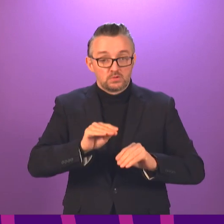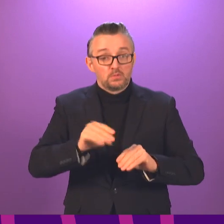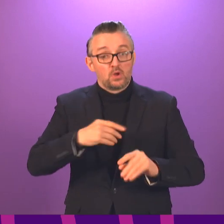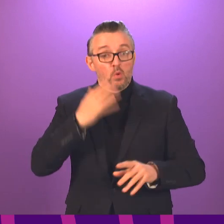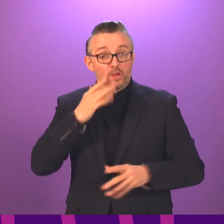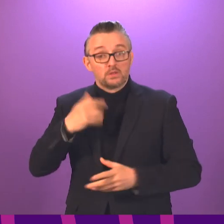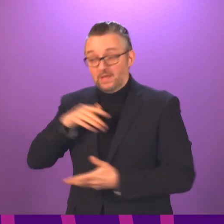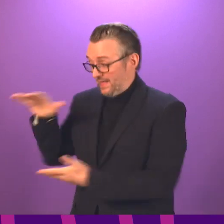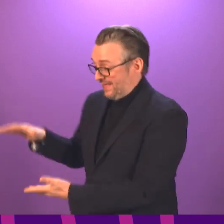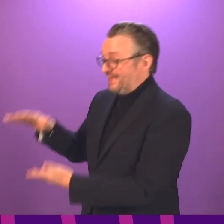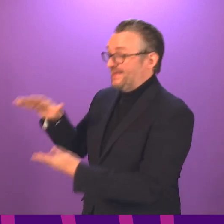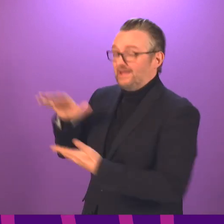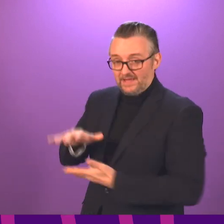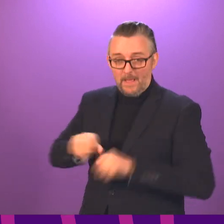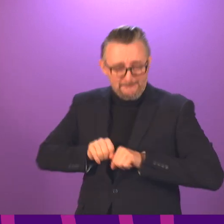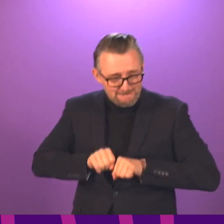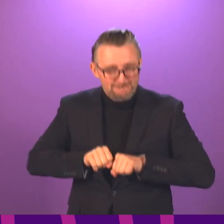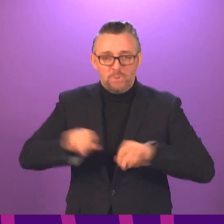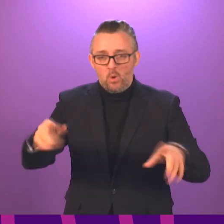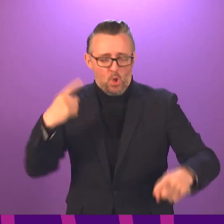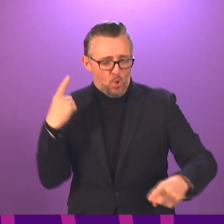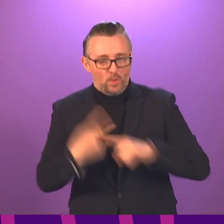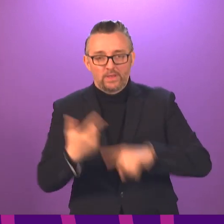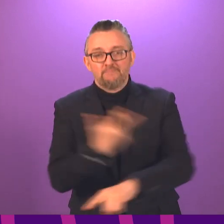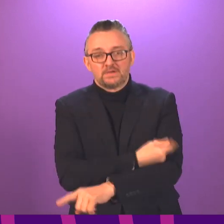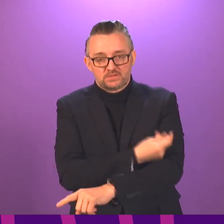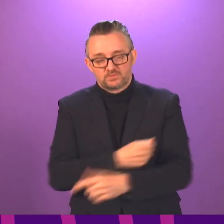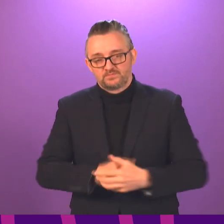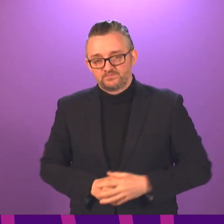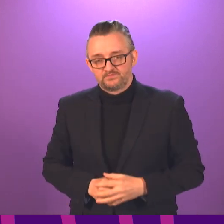people just as fast as we have the vaccine to do so.